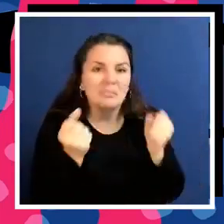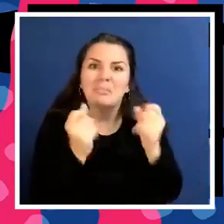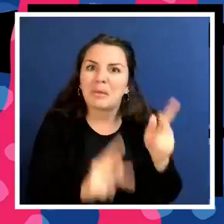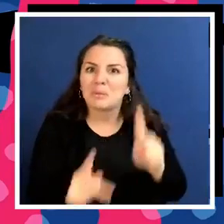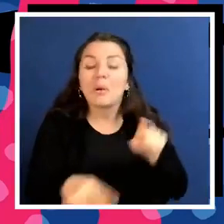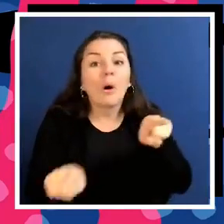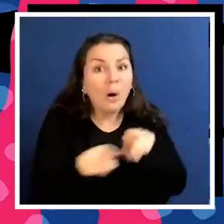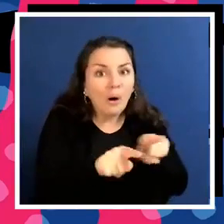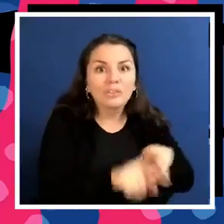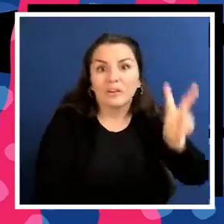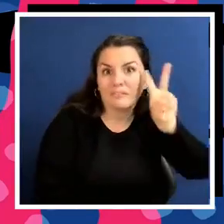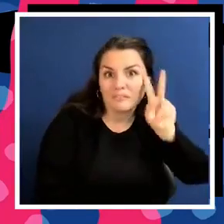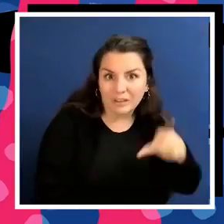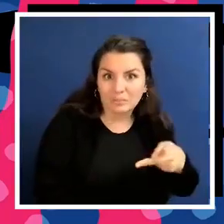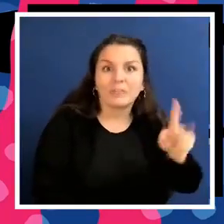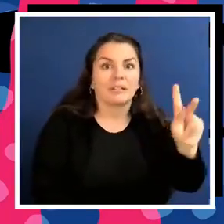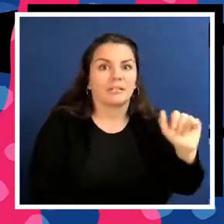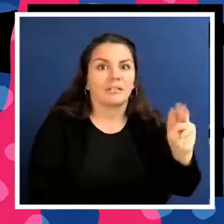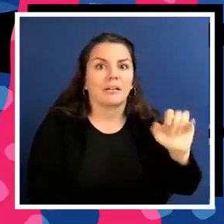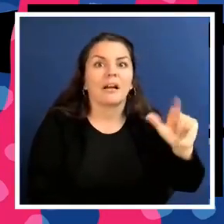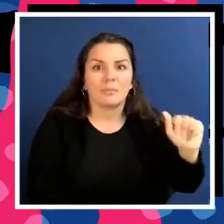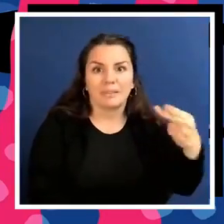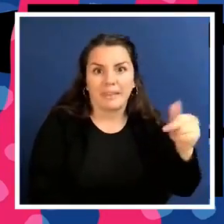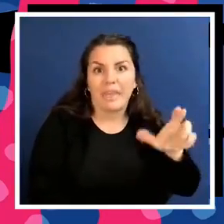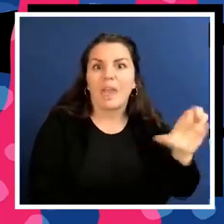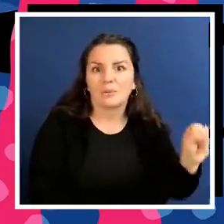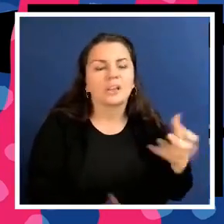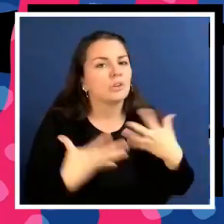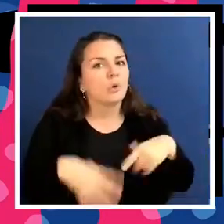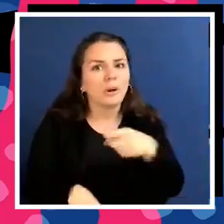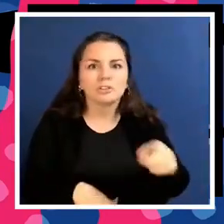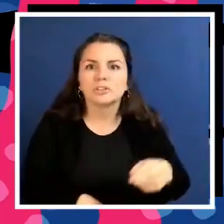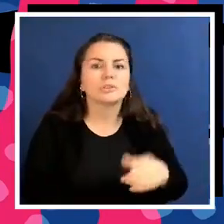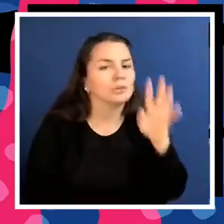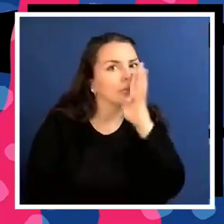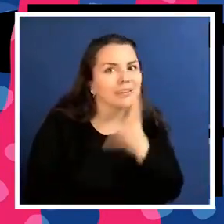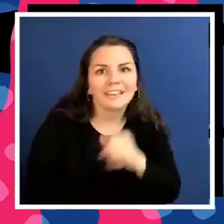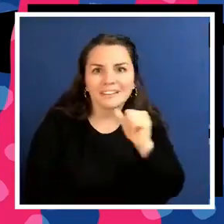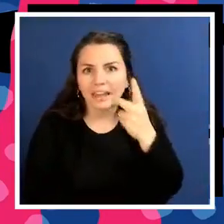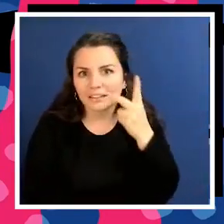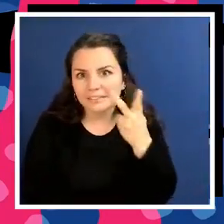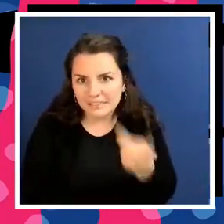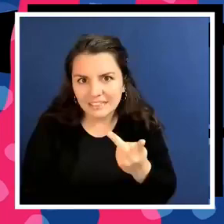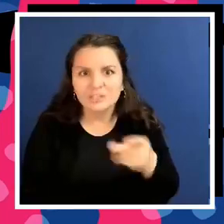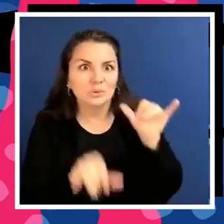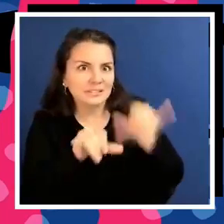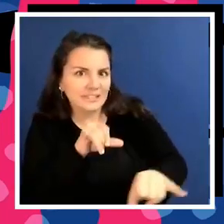SECRETARY HILLARY CLINTON, A